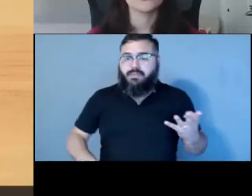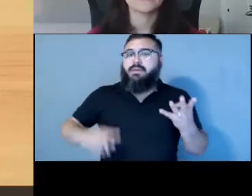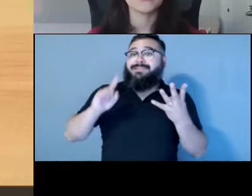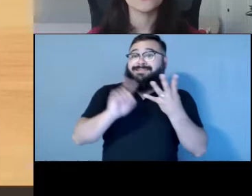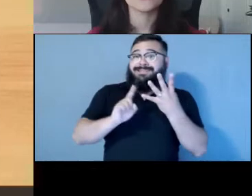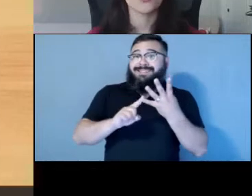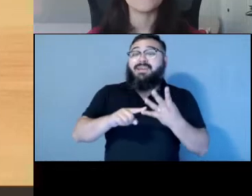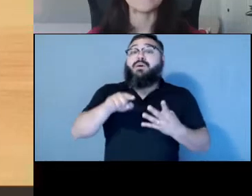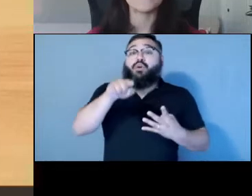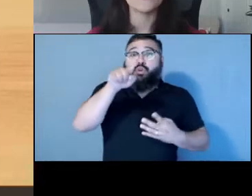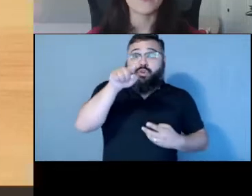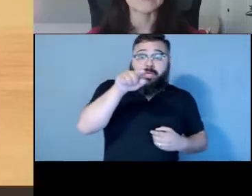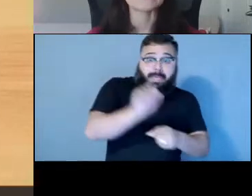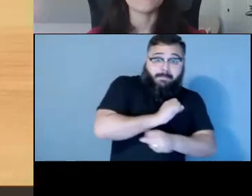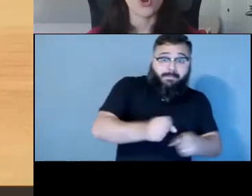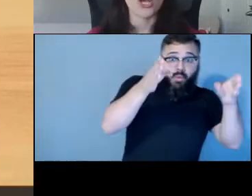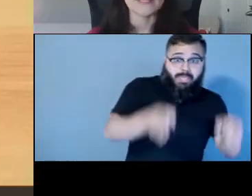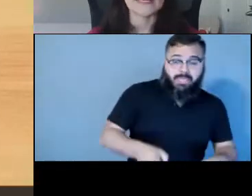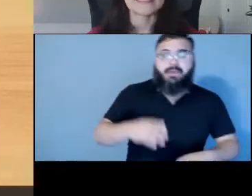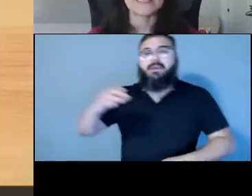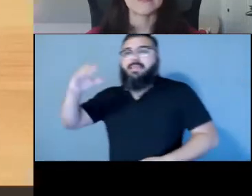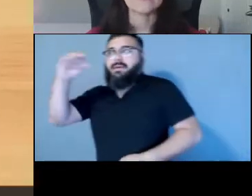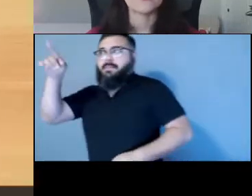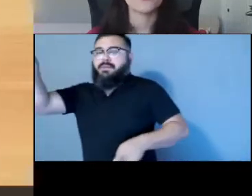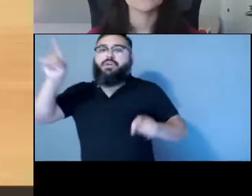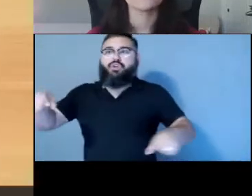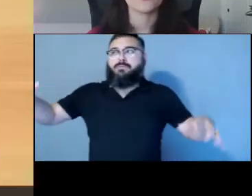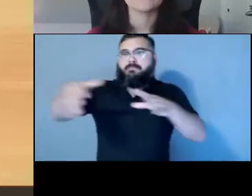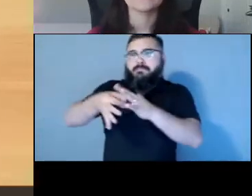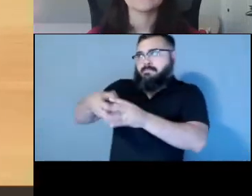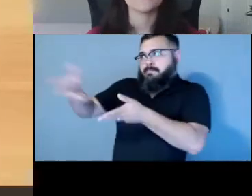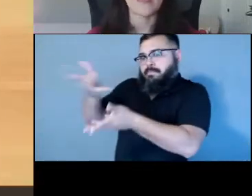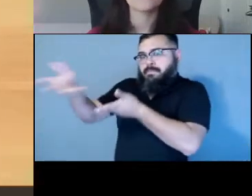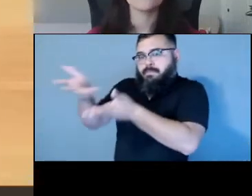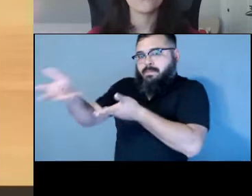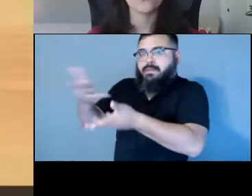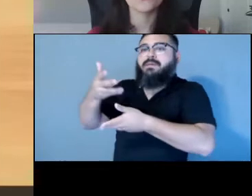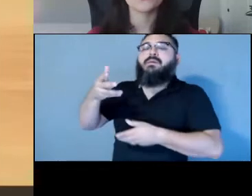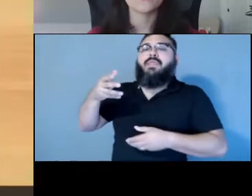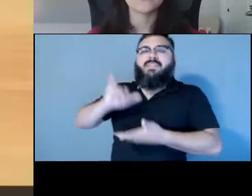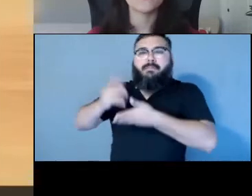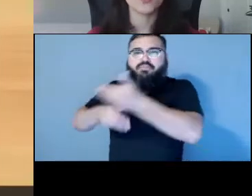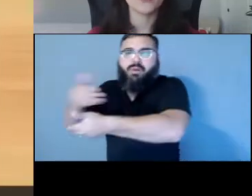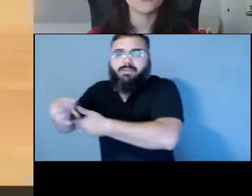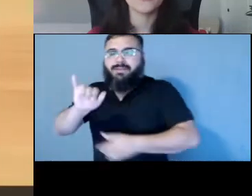should engage in what's called interactive process. Interactive process is a back and forth between the employer